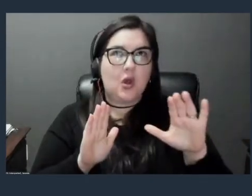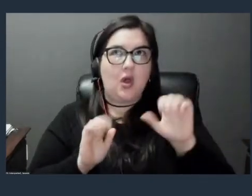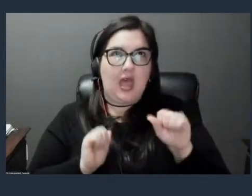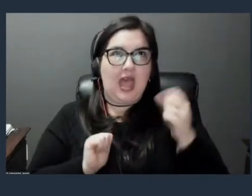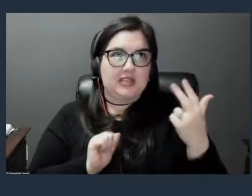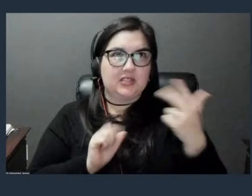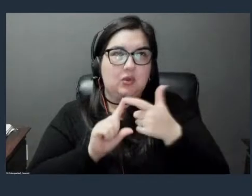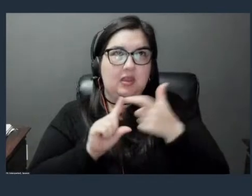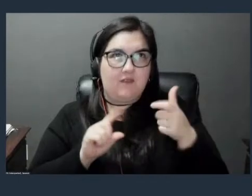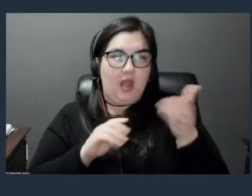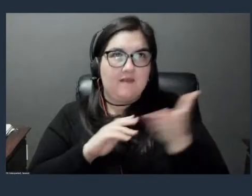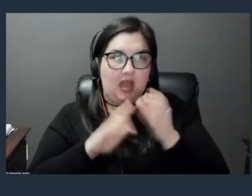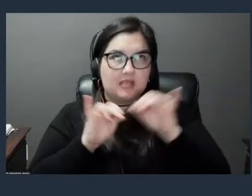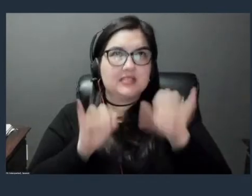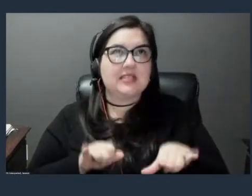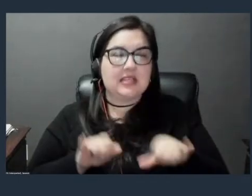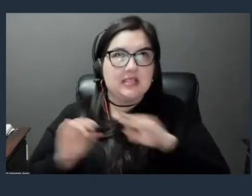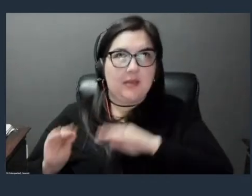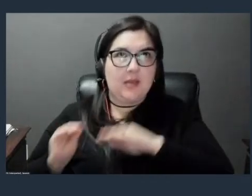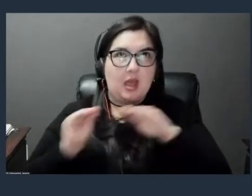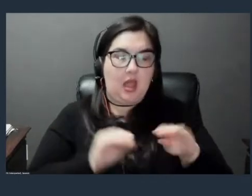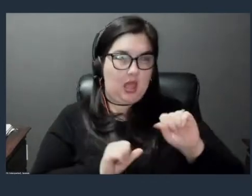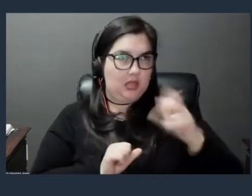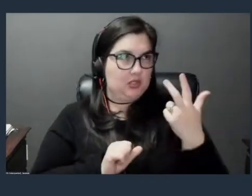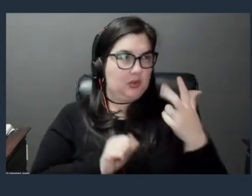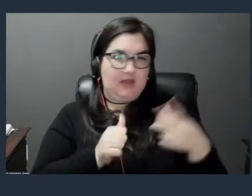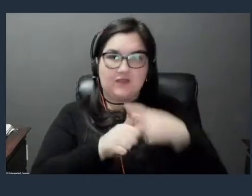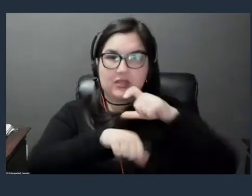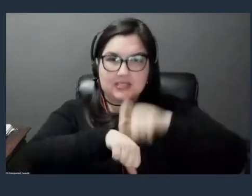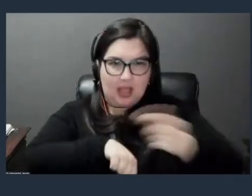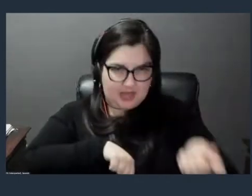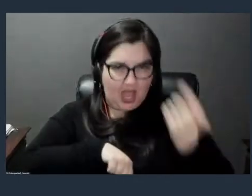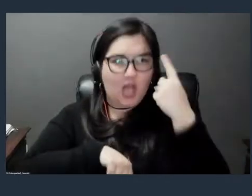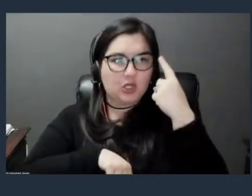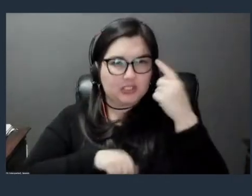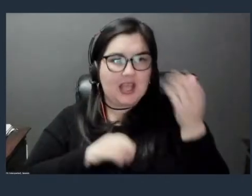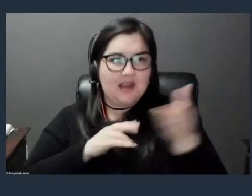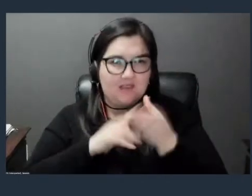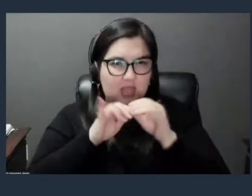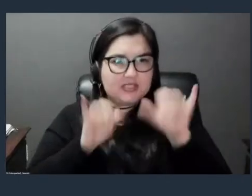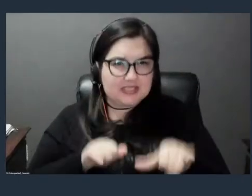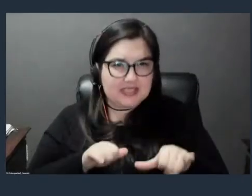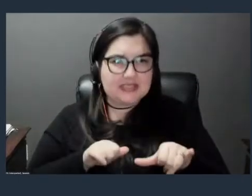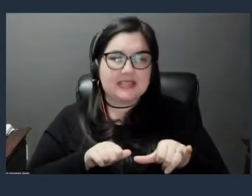I'm moving to the cloud for the first time, I understand file system principles. Users, groups, et cetera.